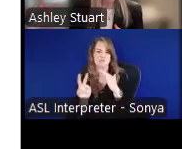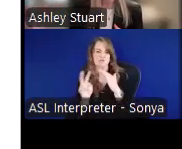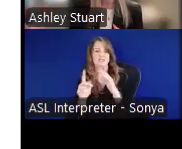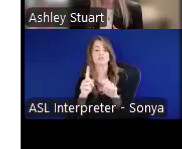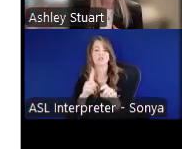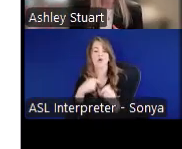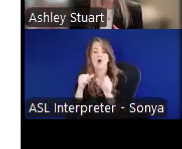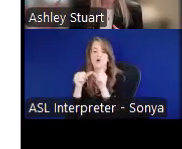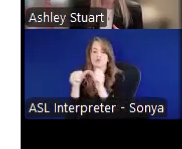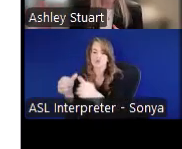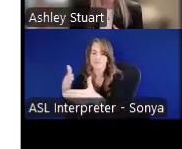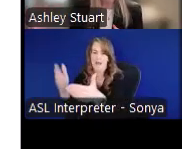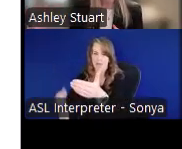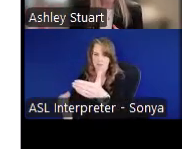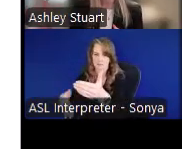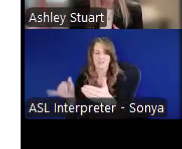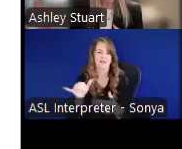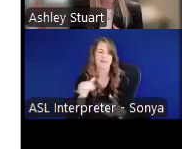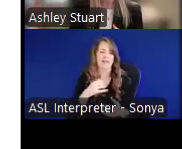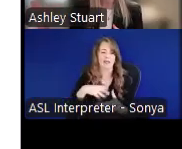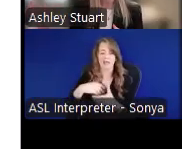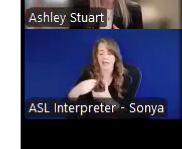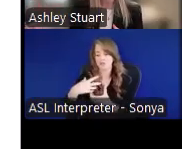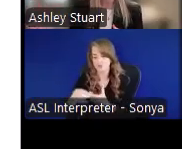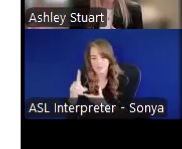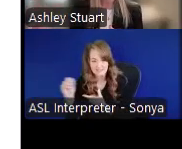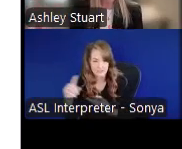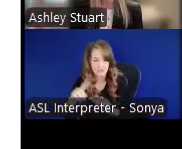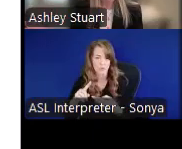externalizing disorders, depression, substance misuse and